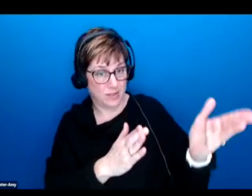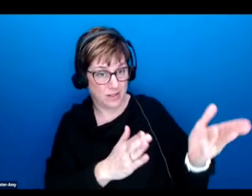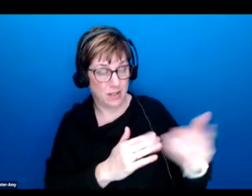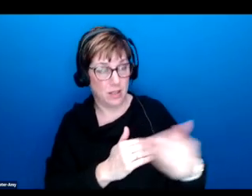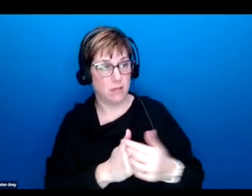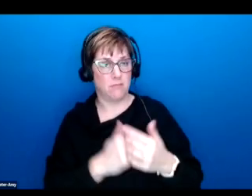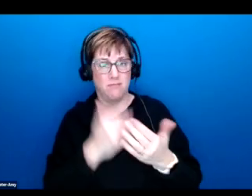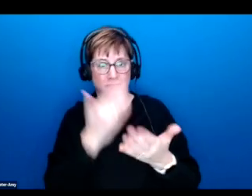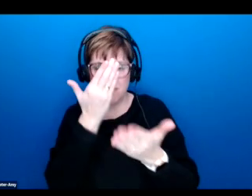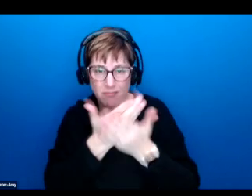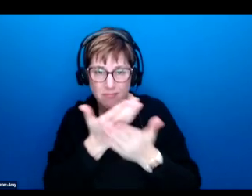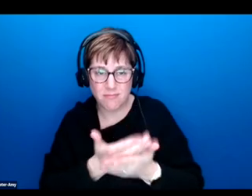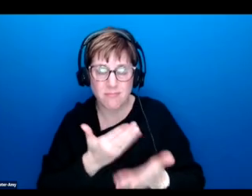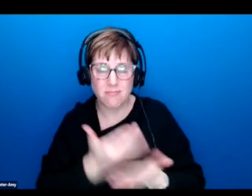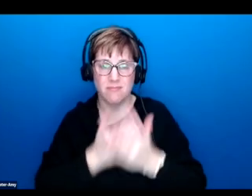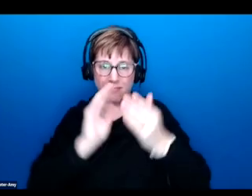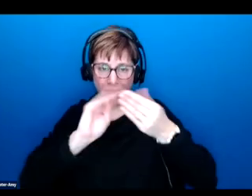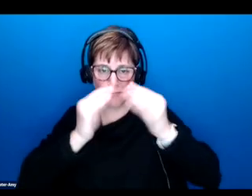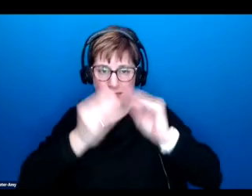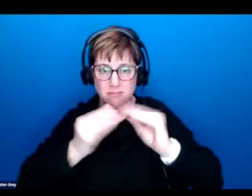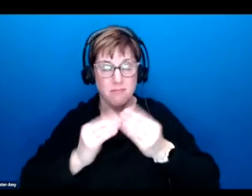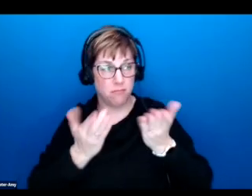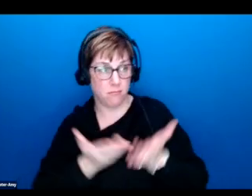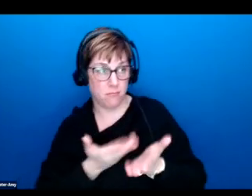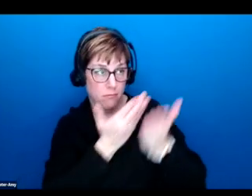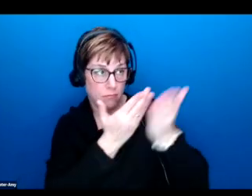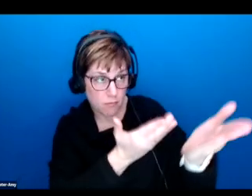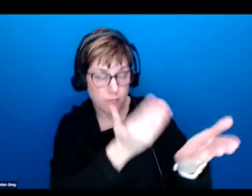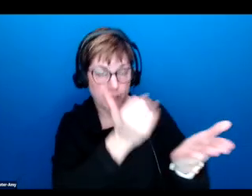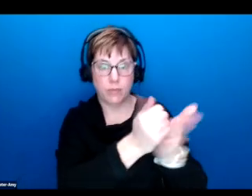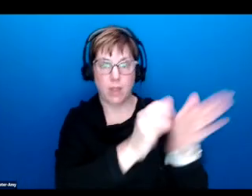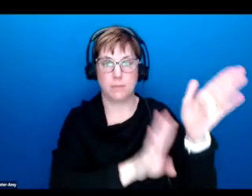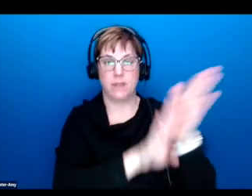that data to develop robust legislation to address these inequities.